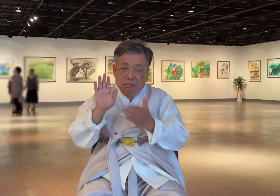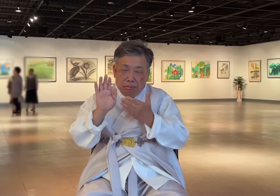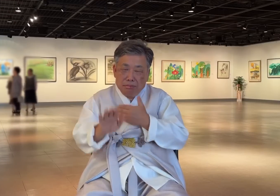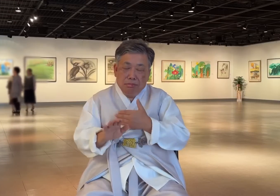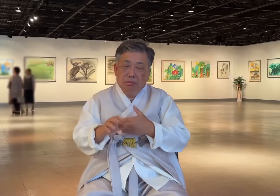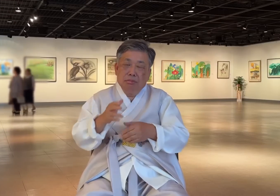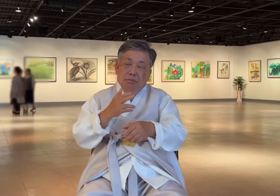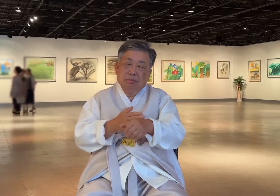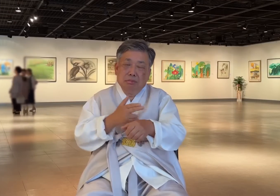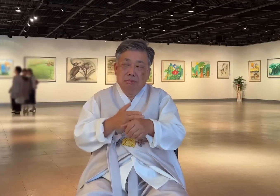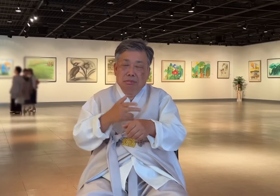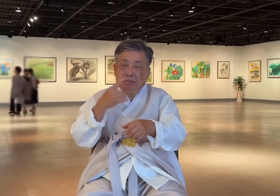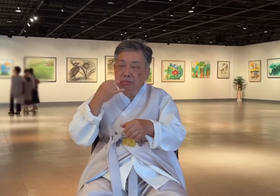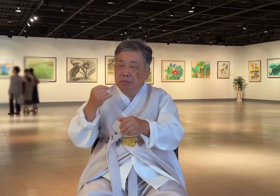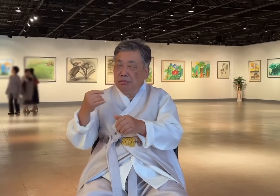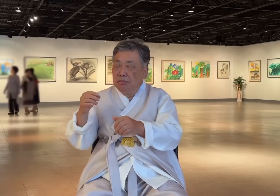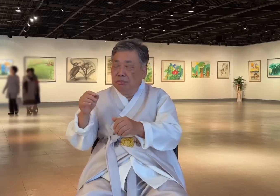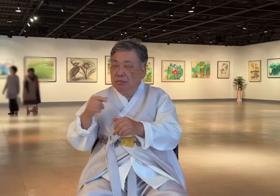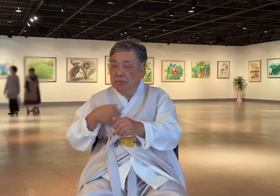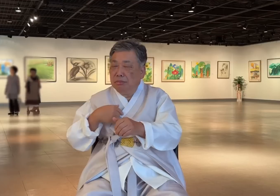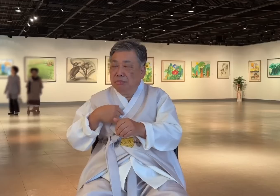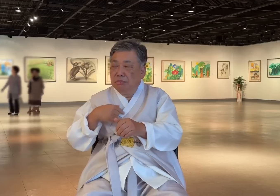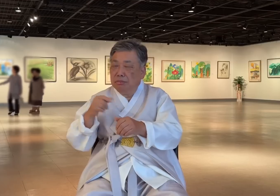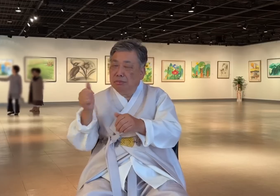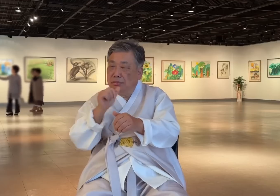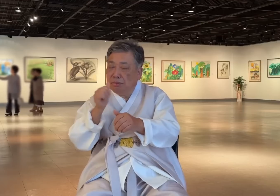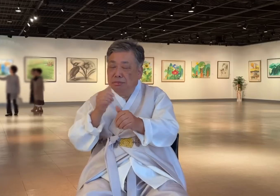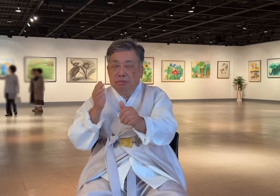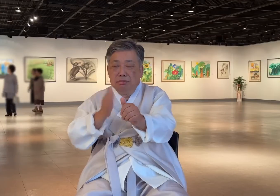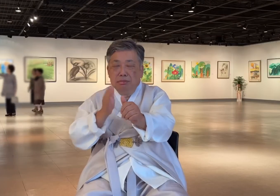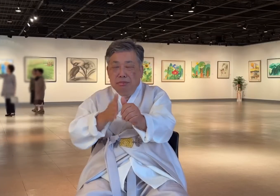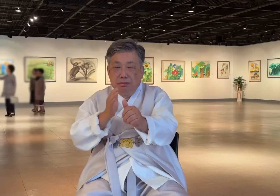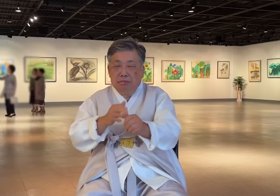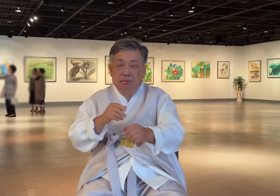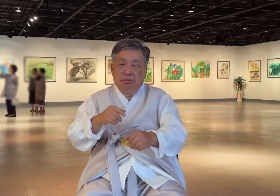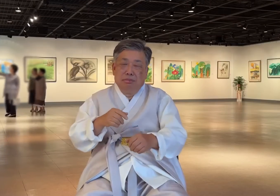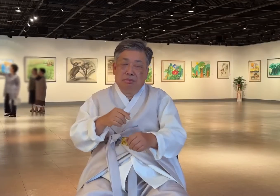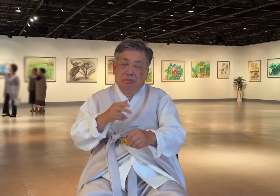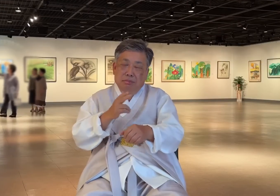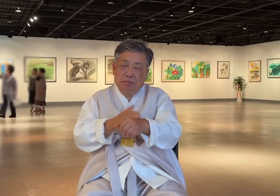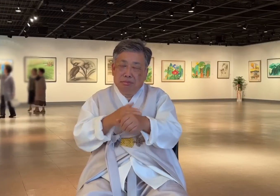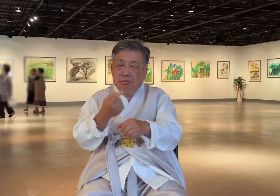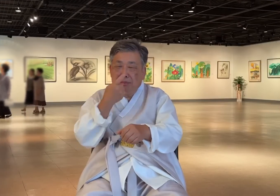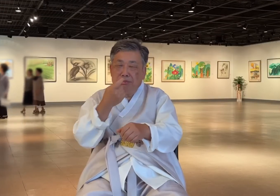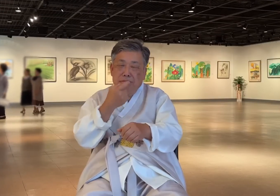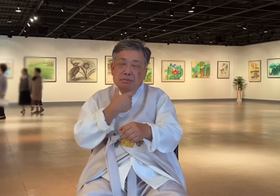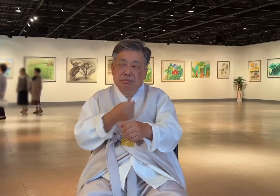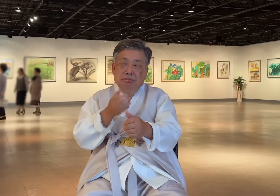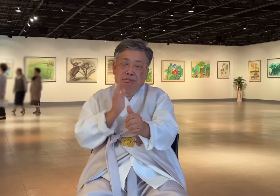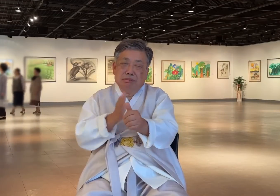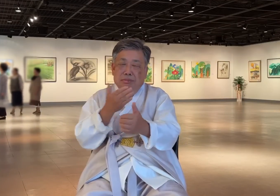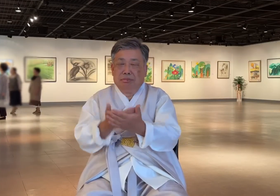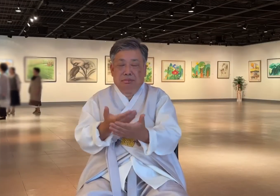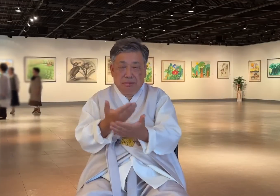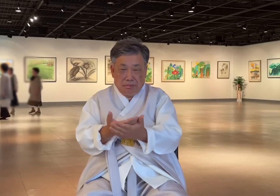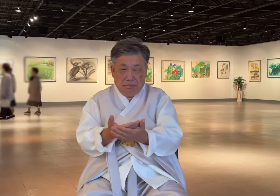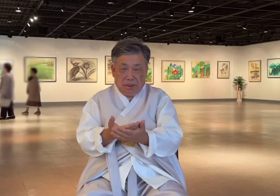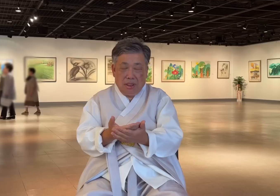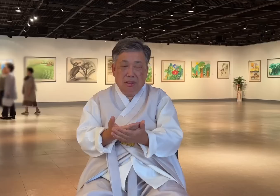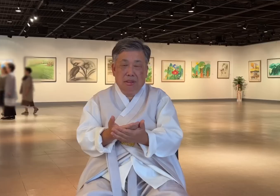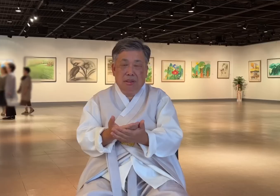After that, I asked my mother to tell the teacher that I wanted to learn.